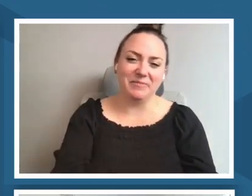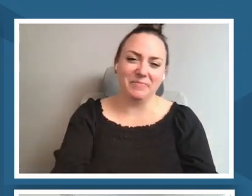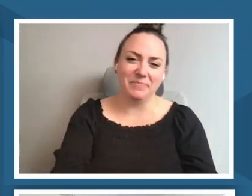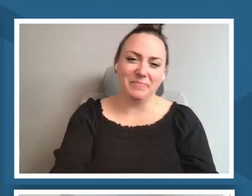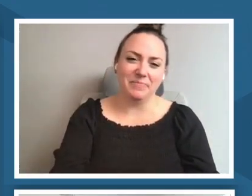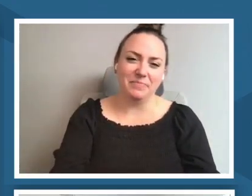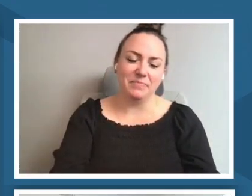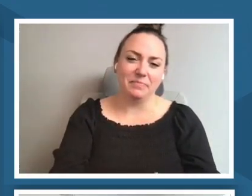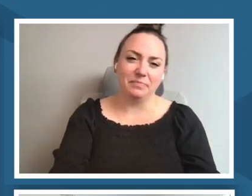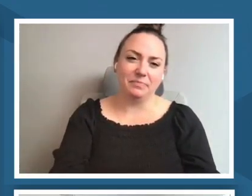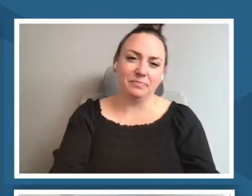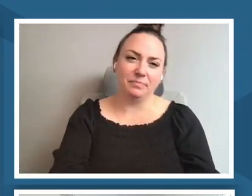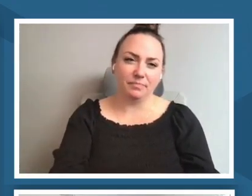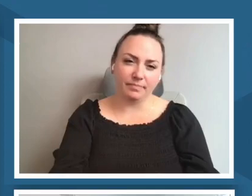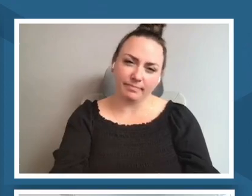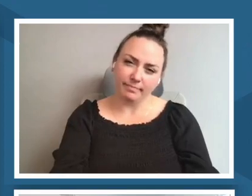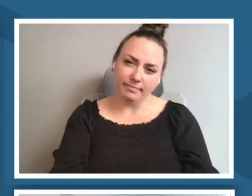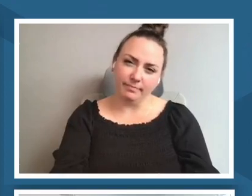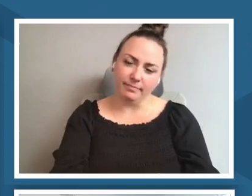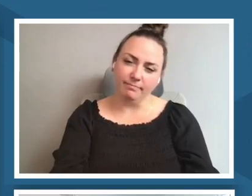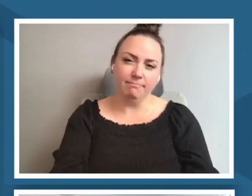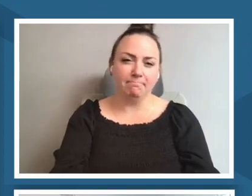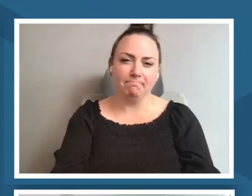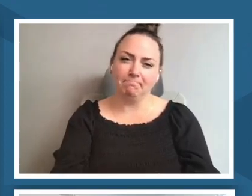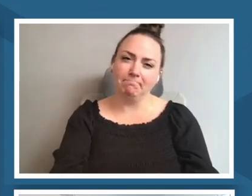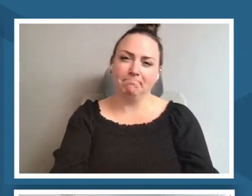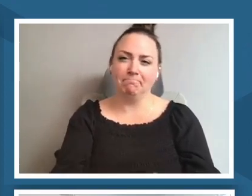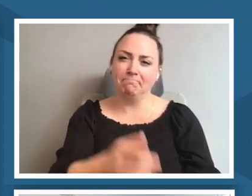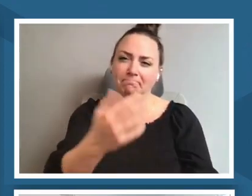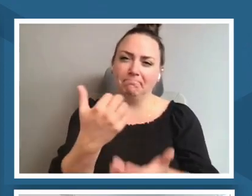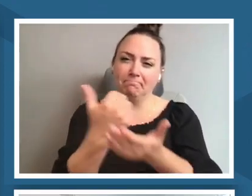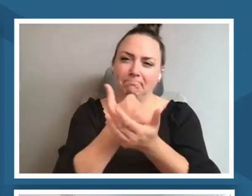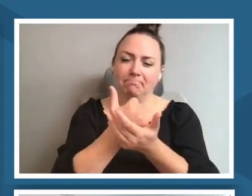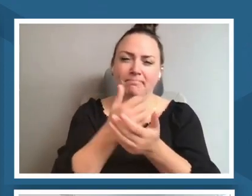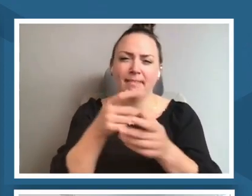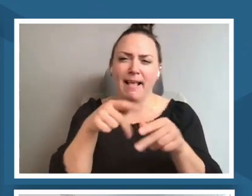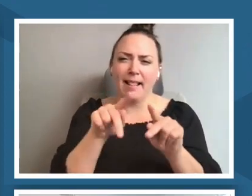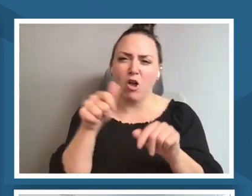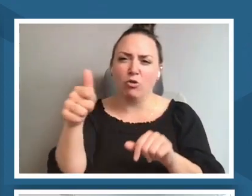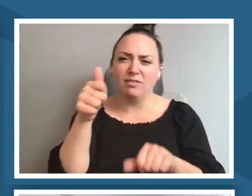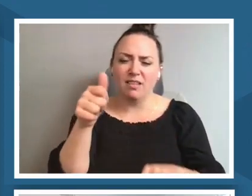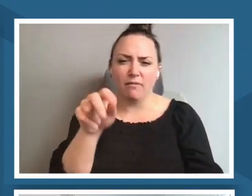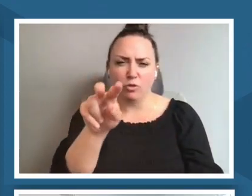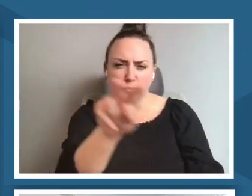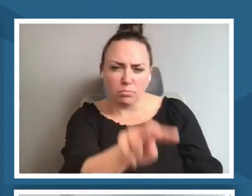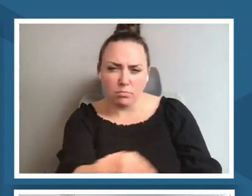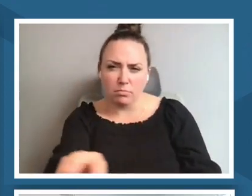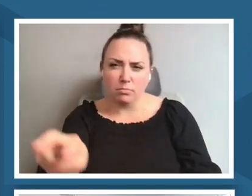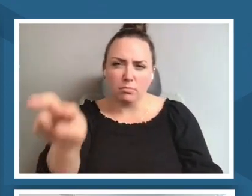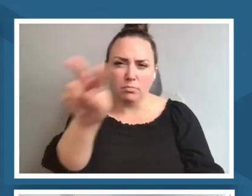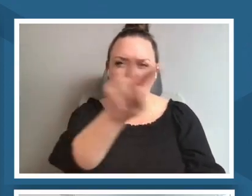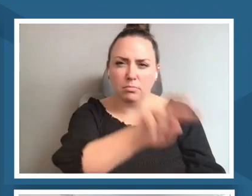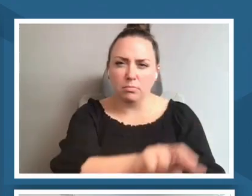so let your eyes wander all over this image